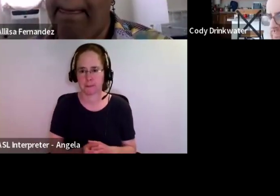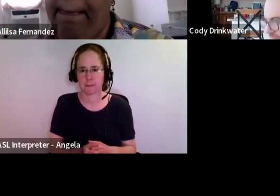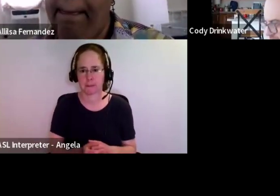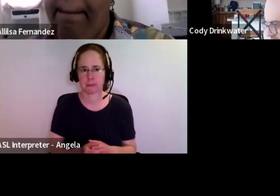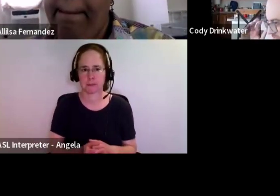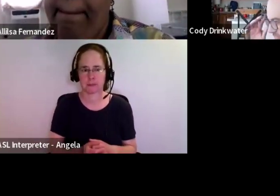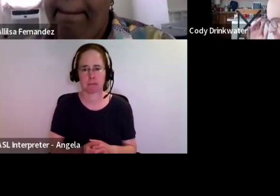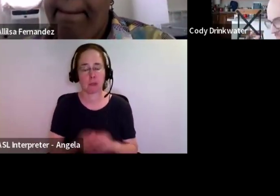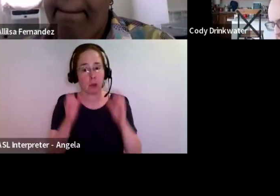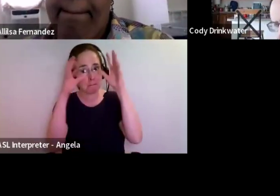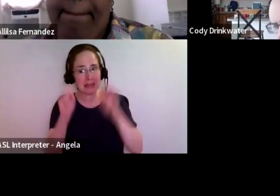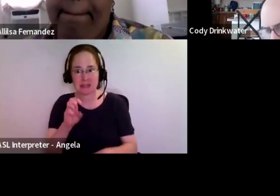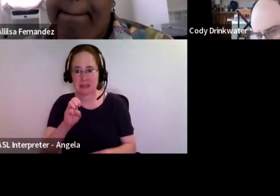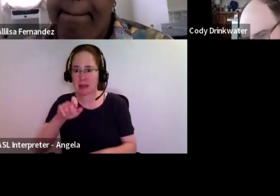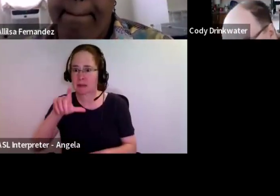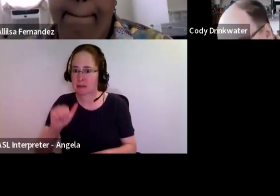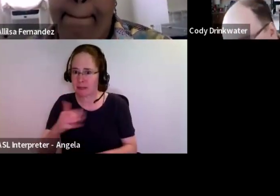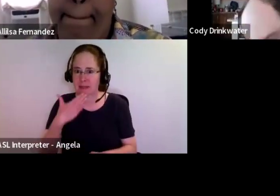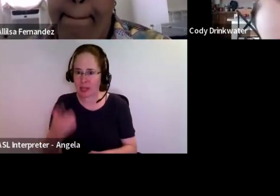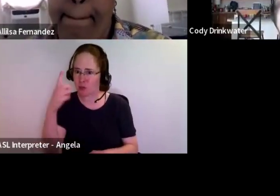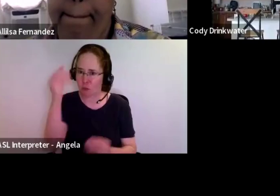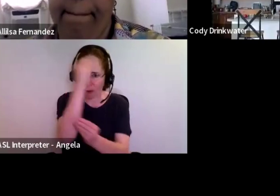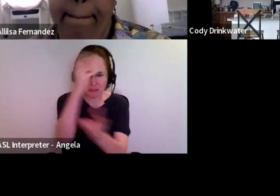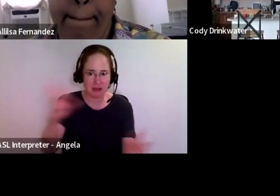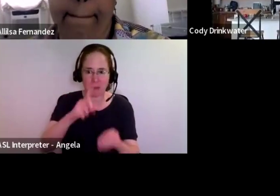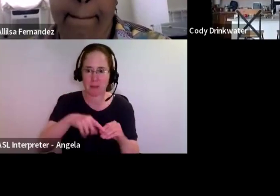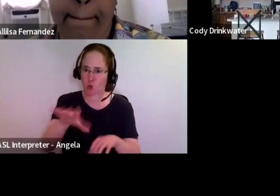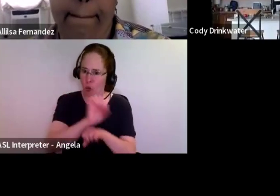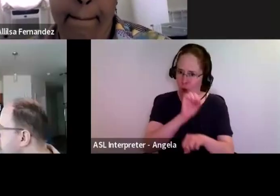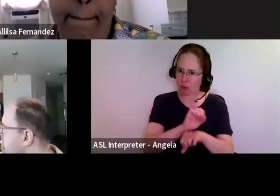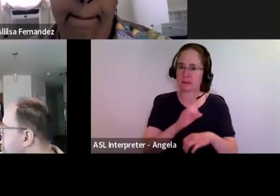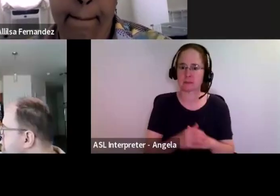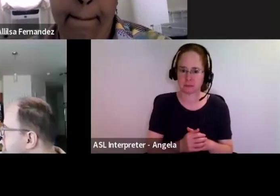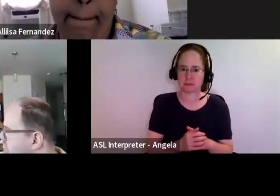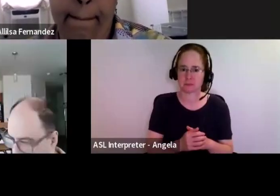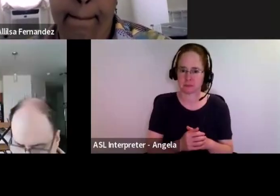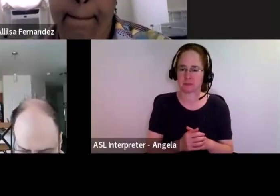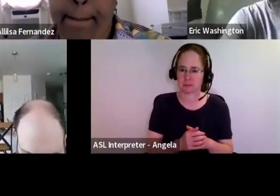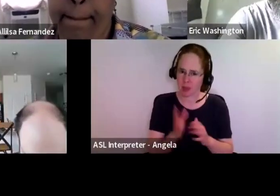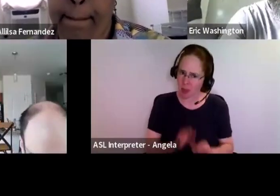Laura Bernas: That's amazing, Santa. Thank you for updating us on that work and the important work that the committee